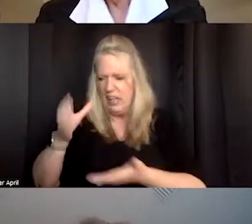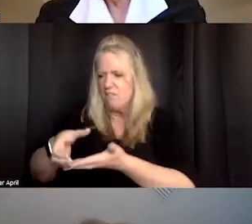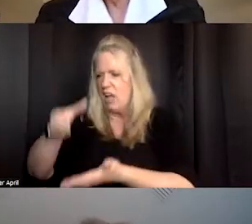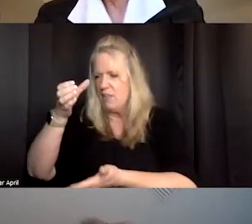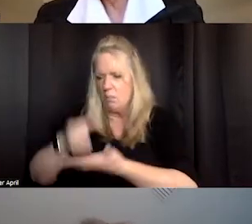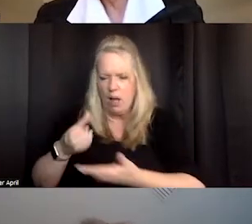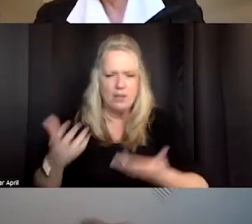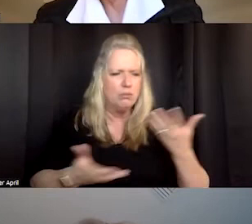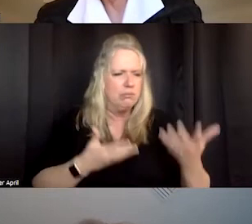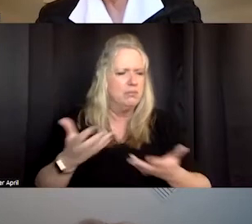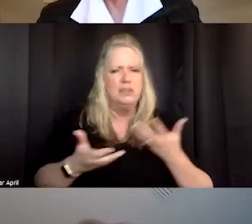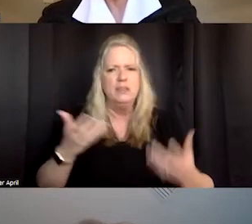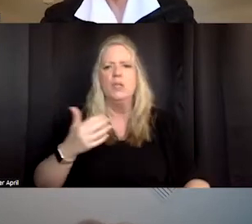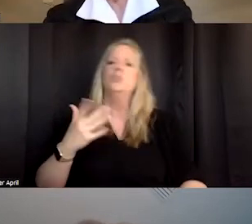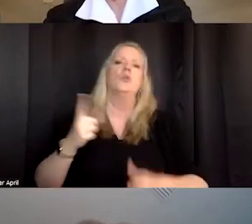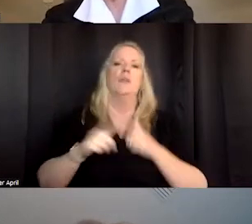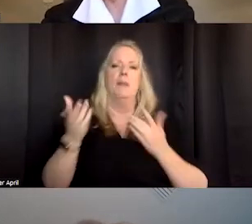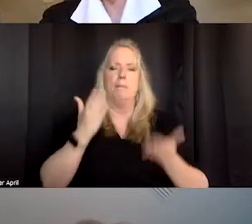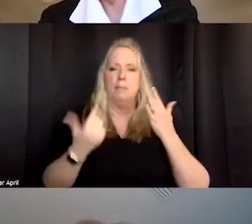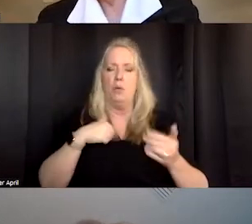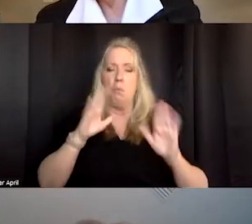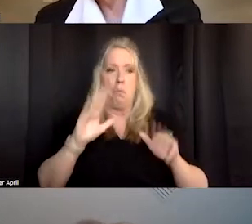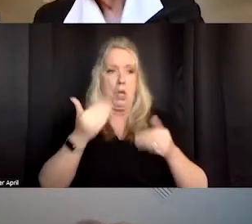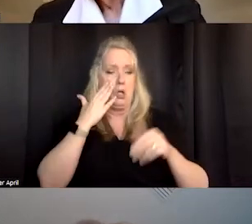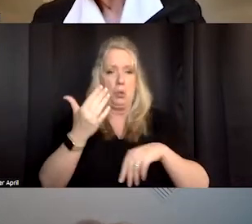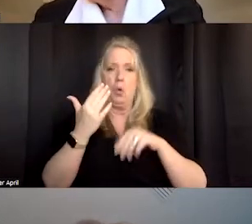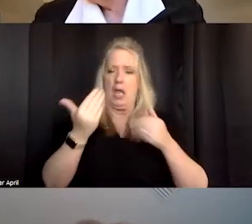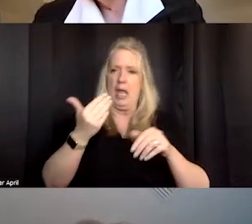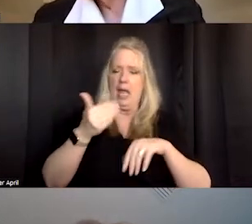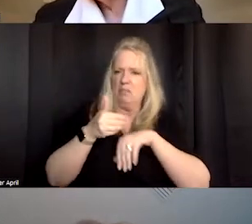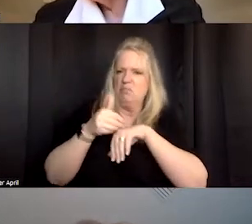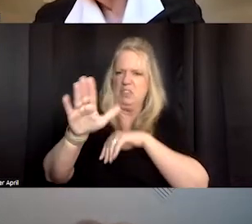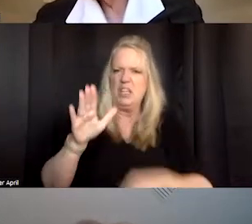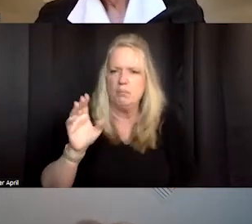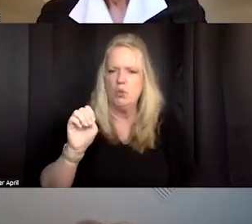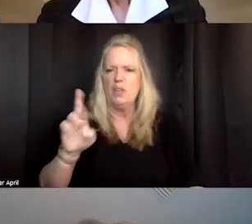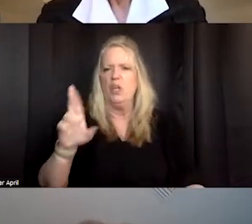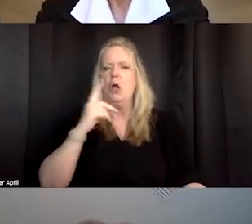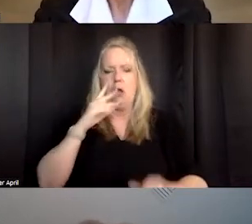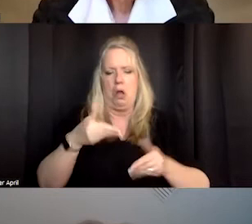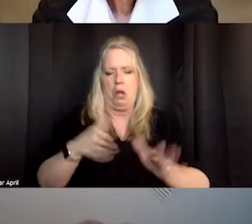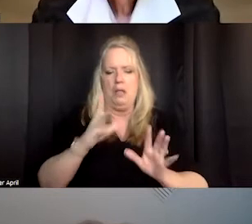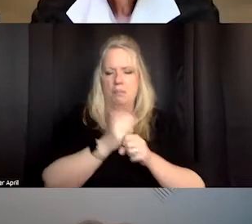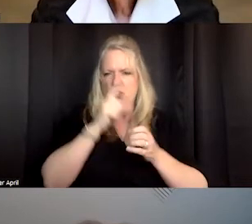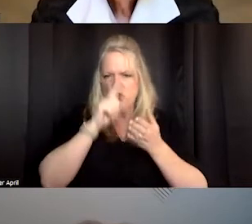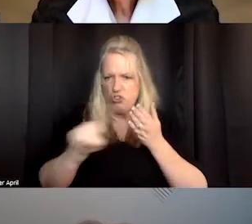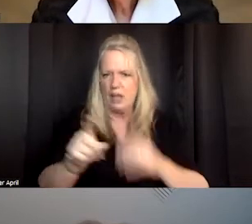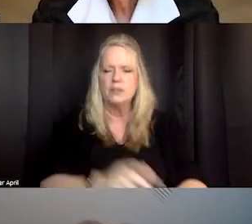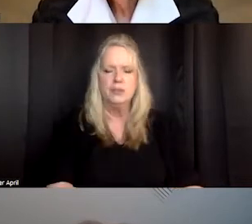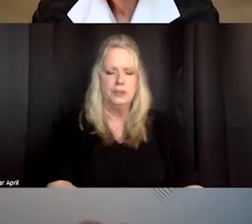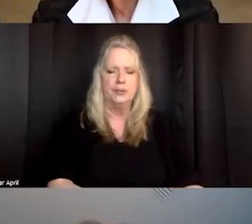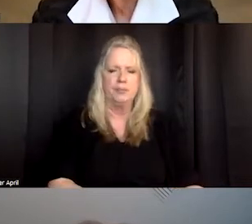IN THAT CASE WE MIGHT GO AHEAD AND SEND THEM IN, JUST TO GET THEM CHECKED. I CAN'T GIVE YOU